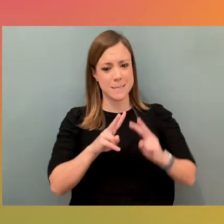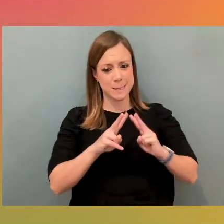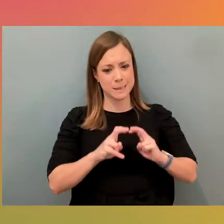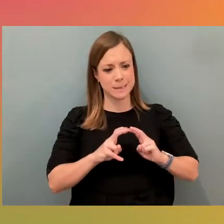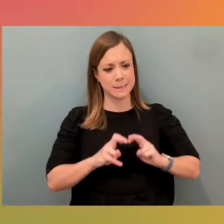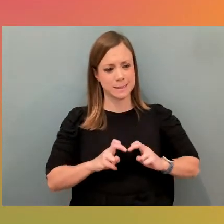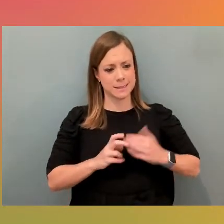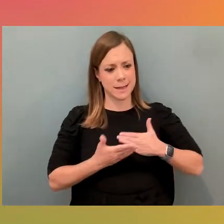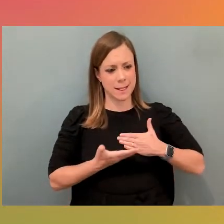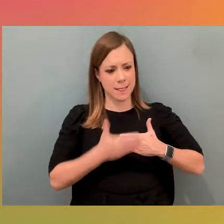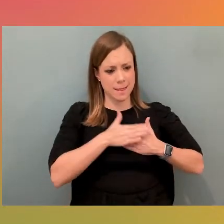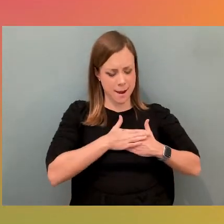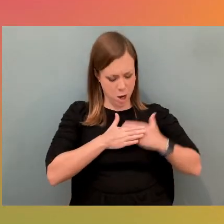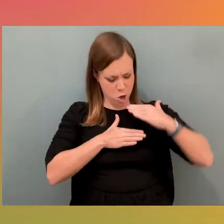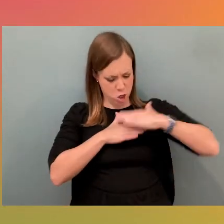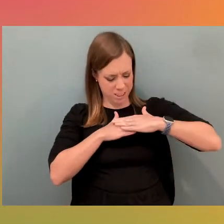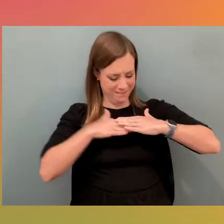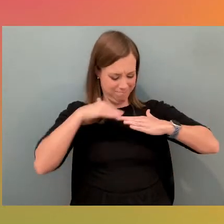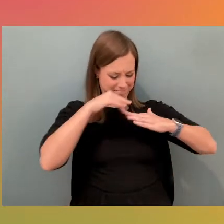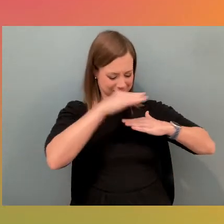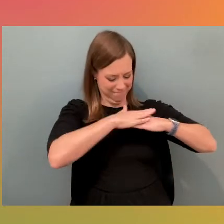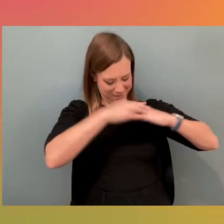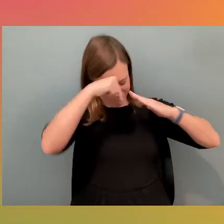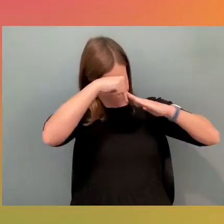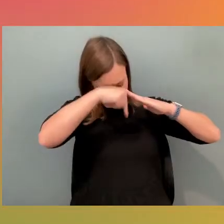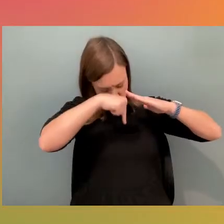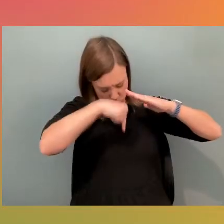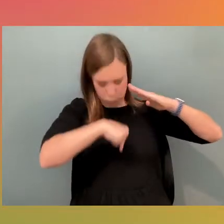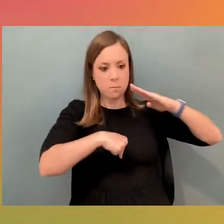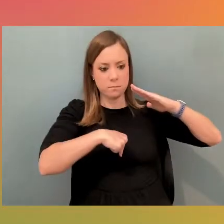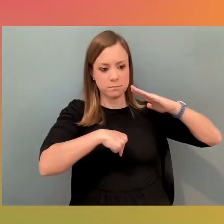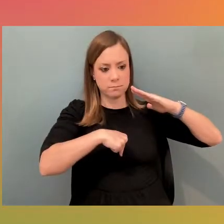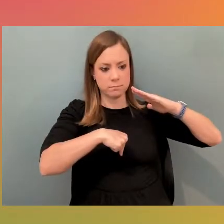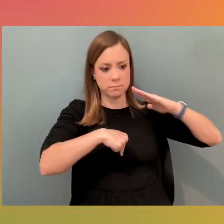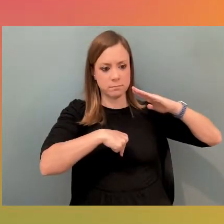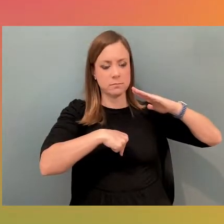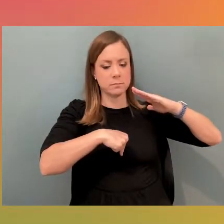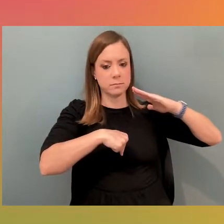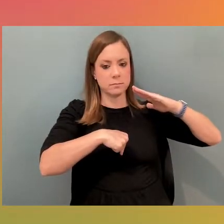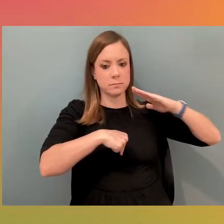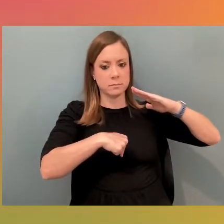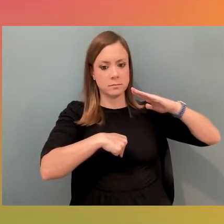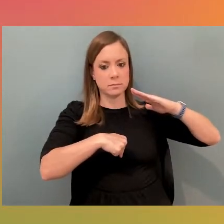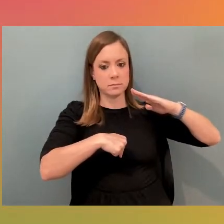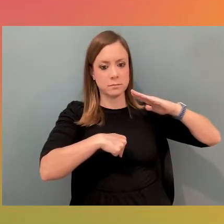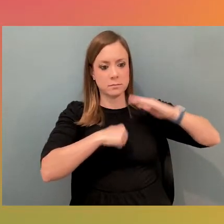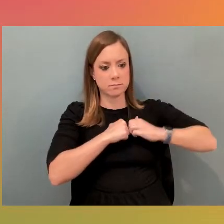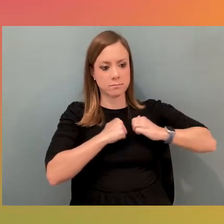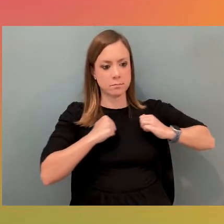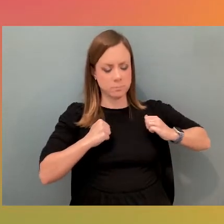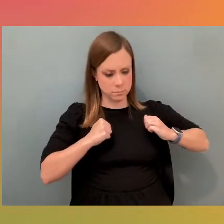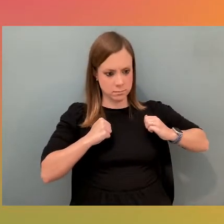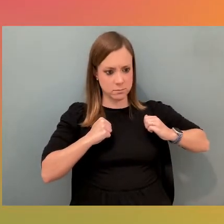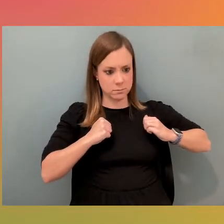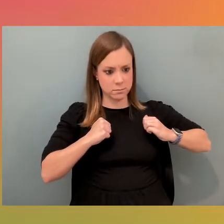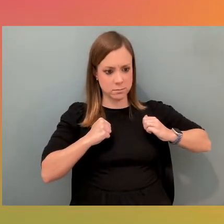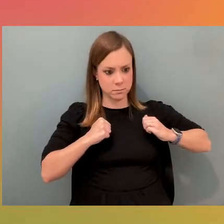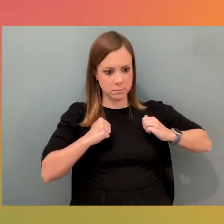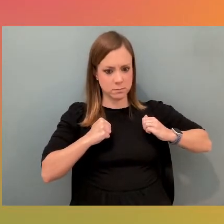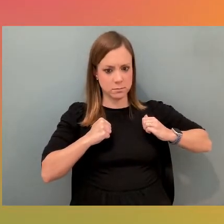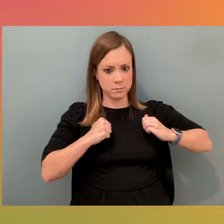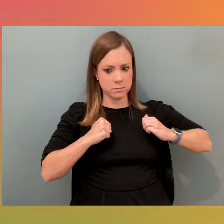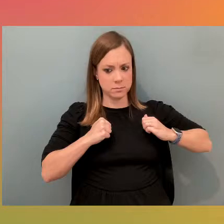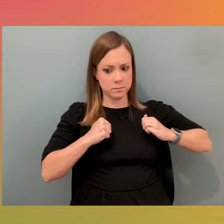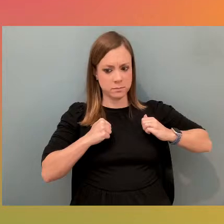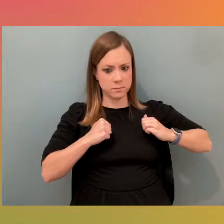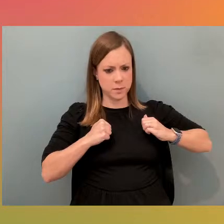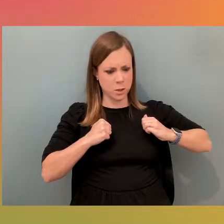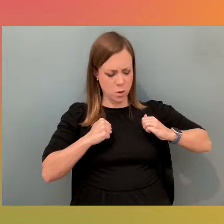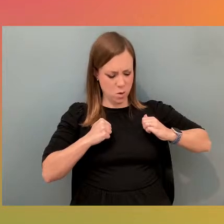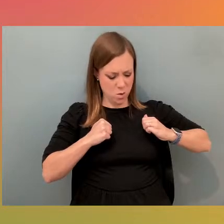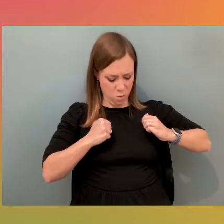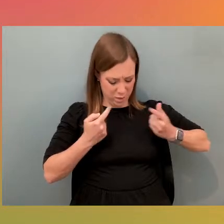HOW ARE YOU?